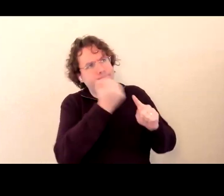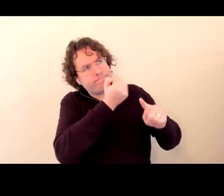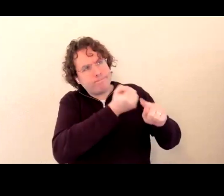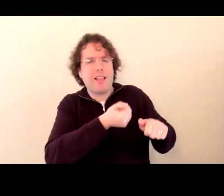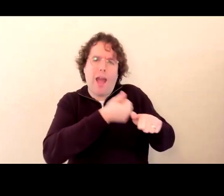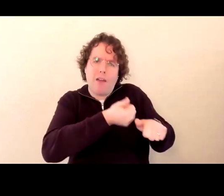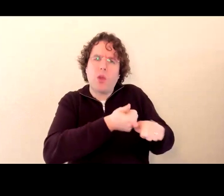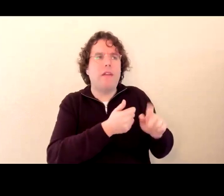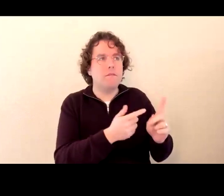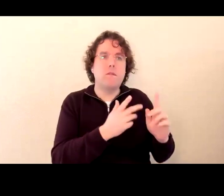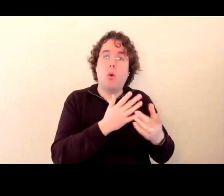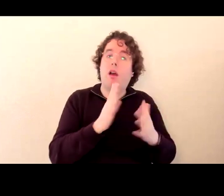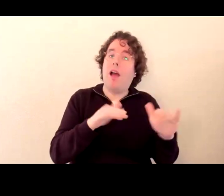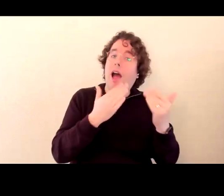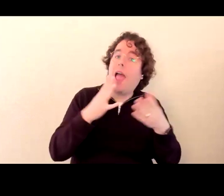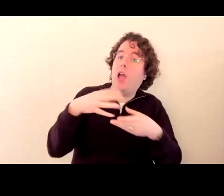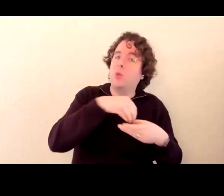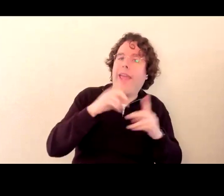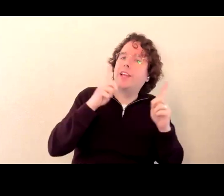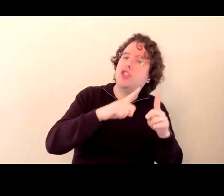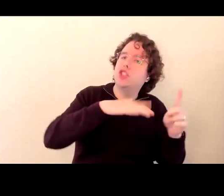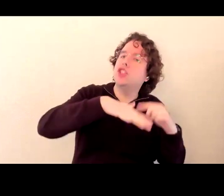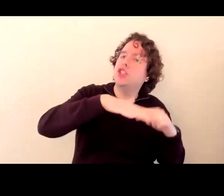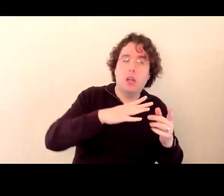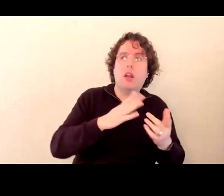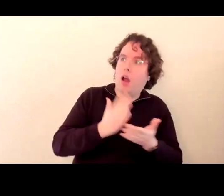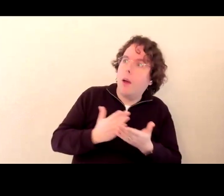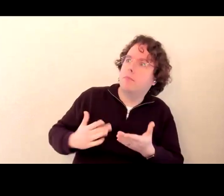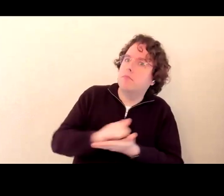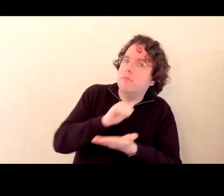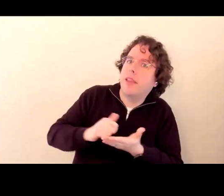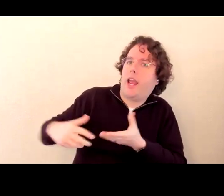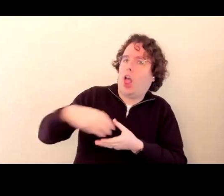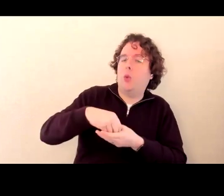And so this event today is kind of part of that work that we do, and we really think it's